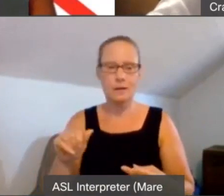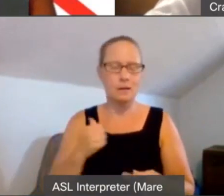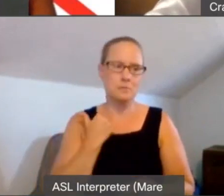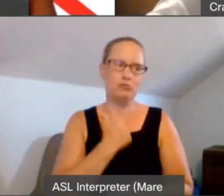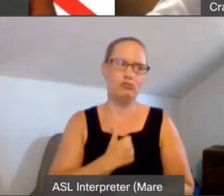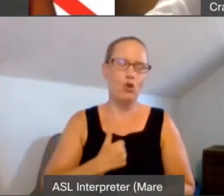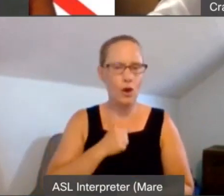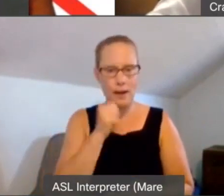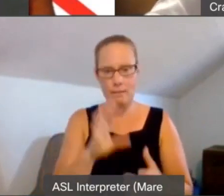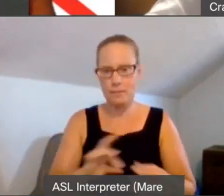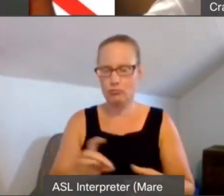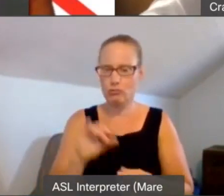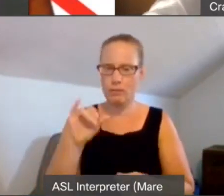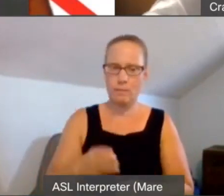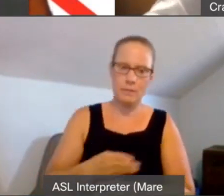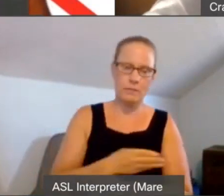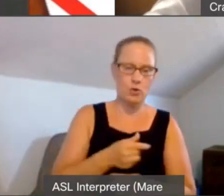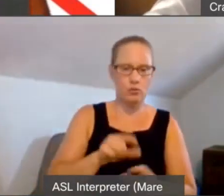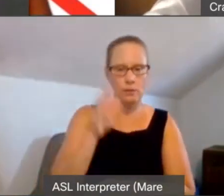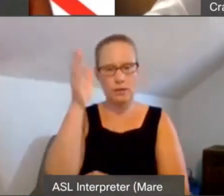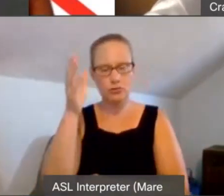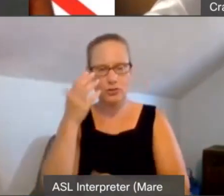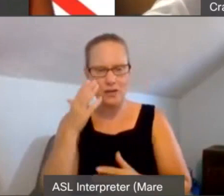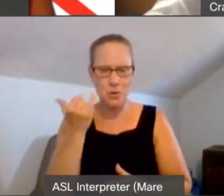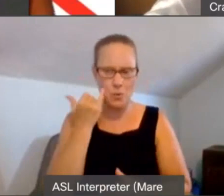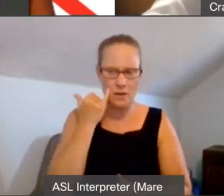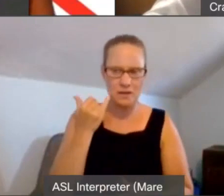for not bringing it up during my lecture. I don't know if Dr. Marlowe would like to add.